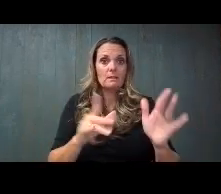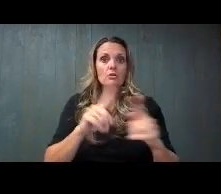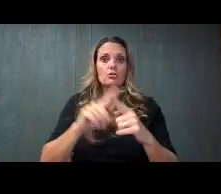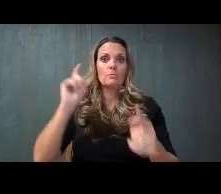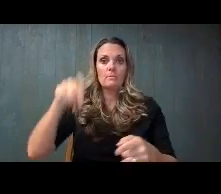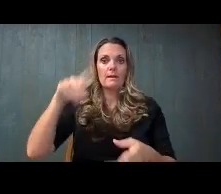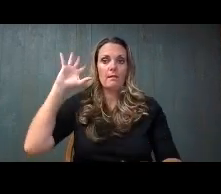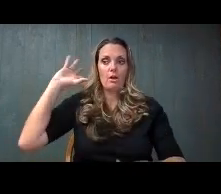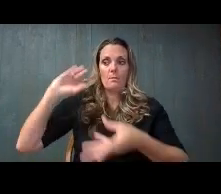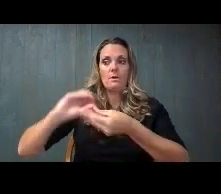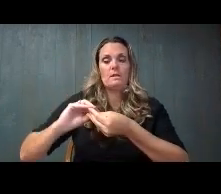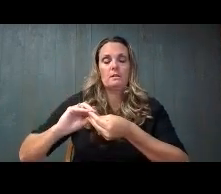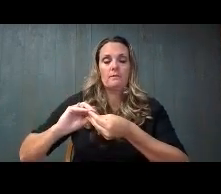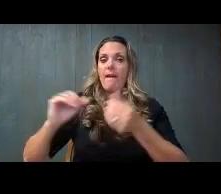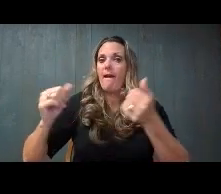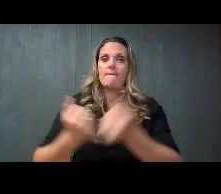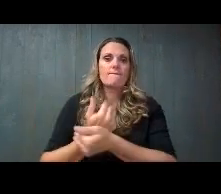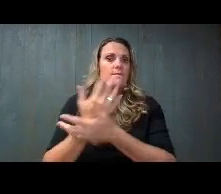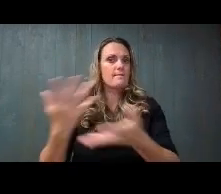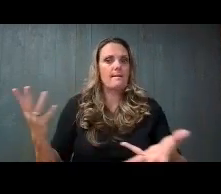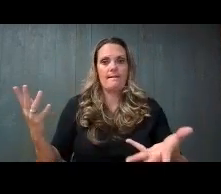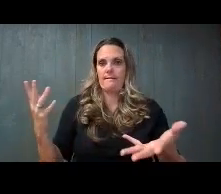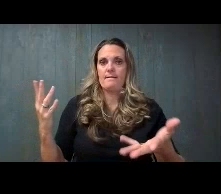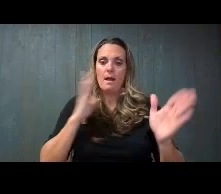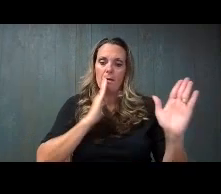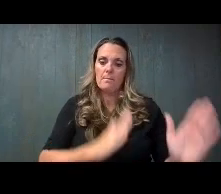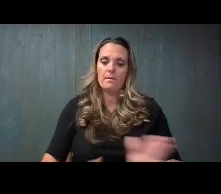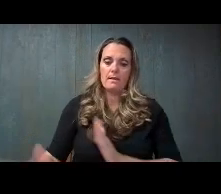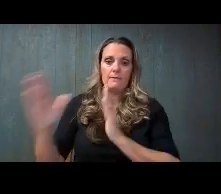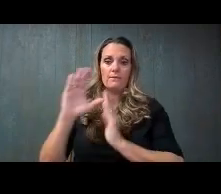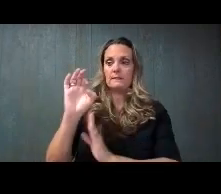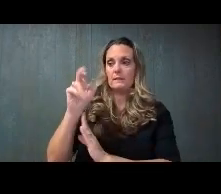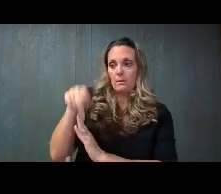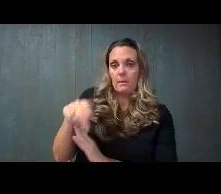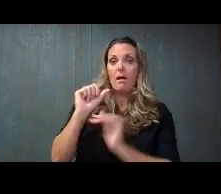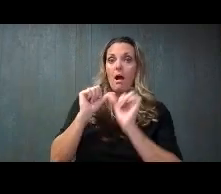and take into account a plan for the Cap's ongoing capacity